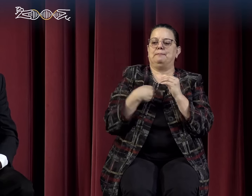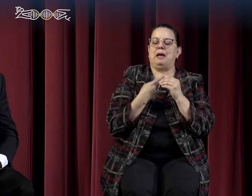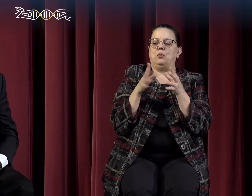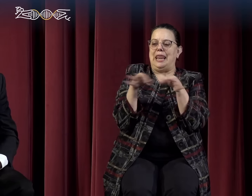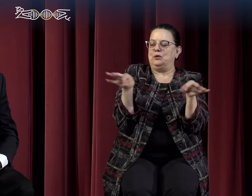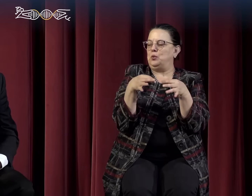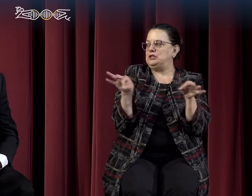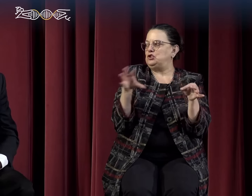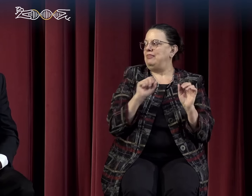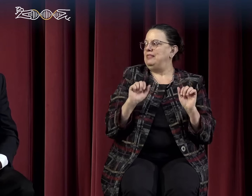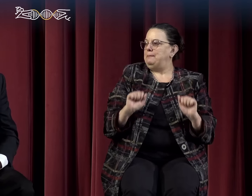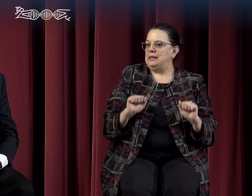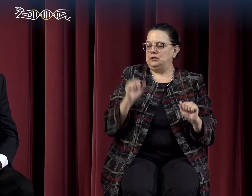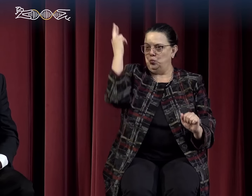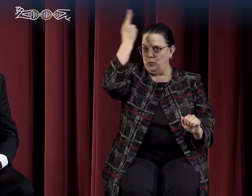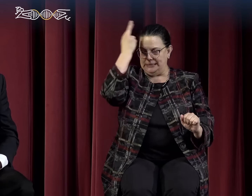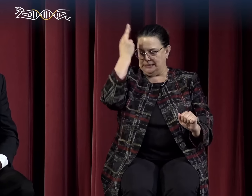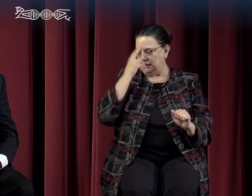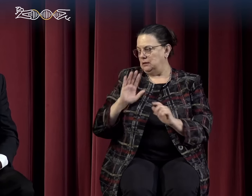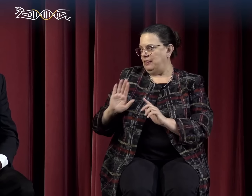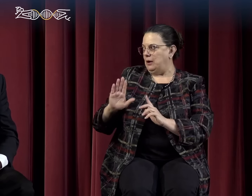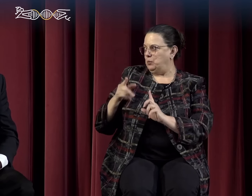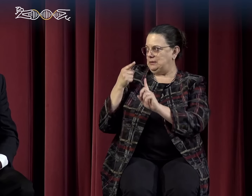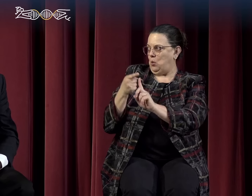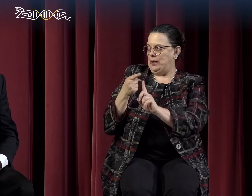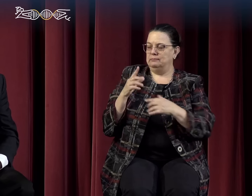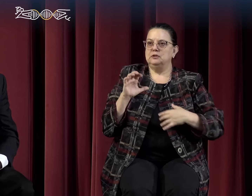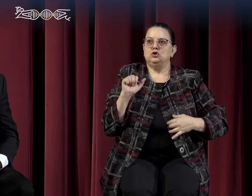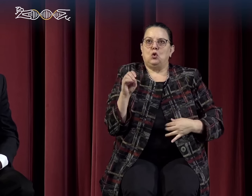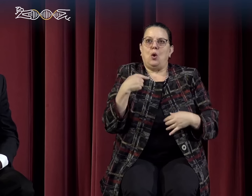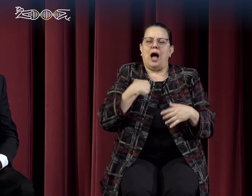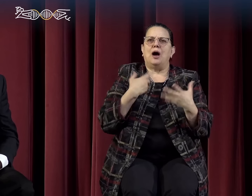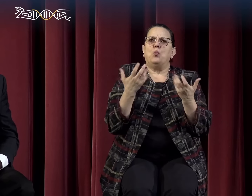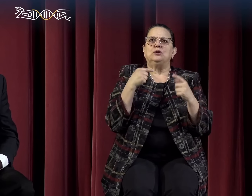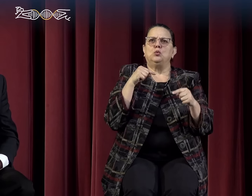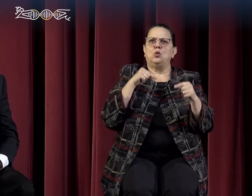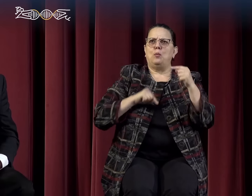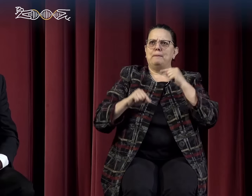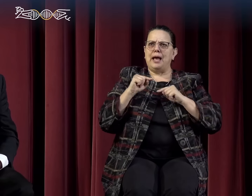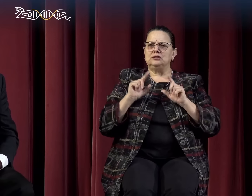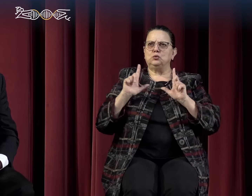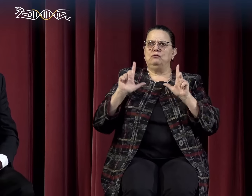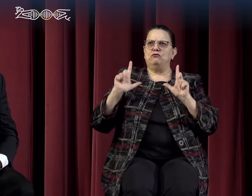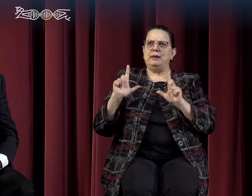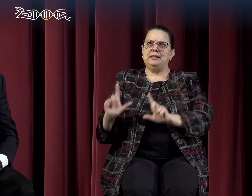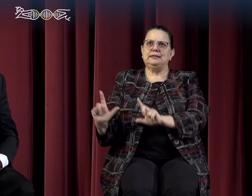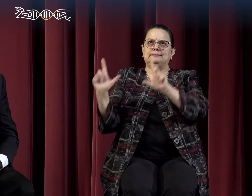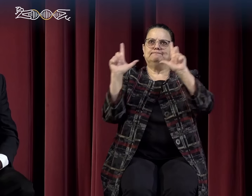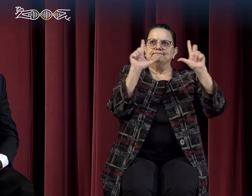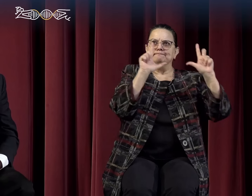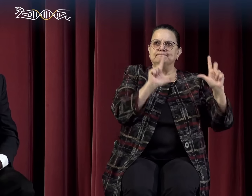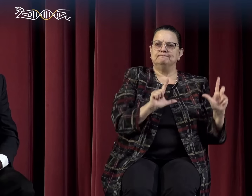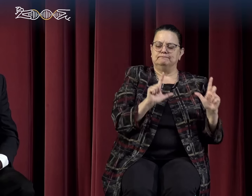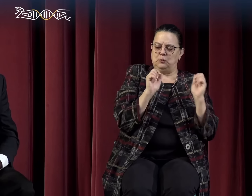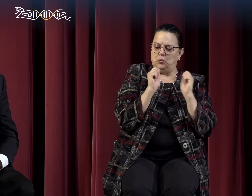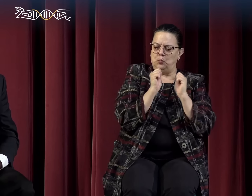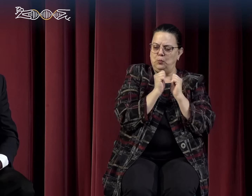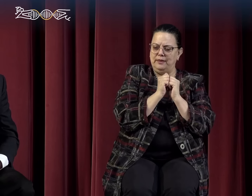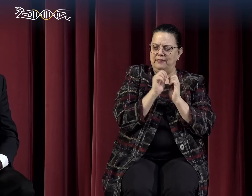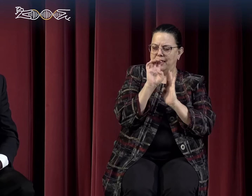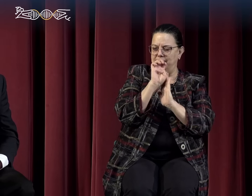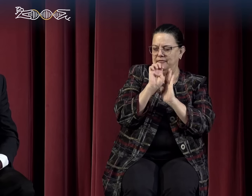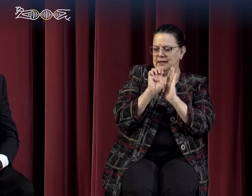To respond back to concept of language and reason, I'd like to go back to our